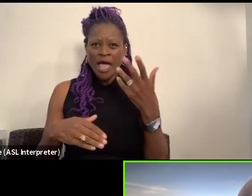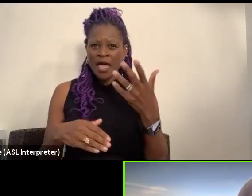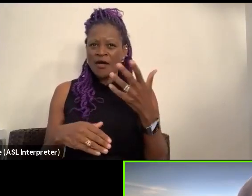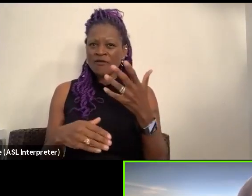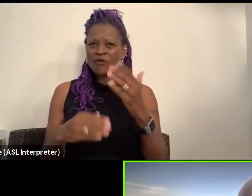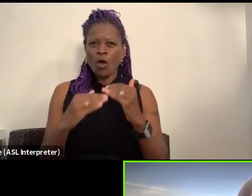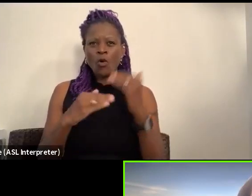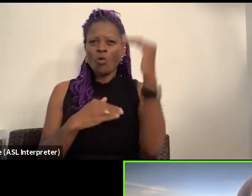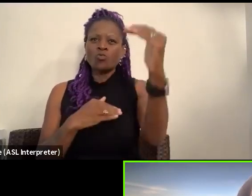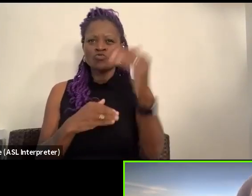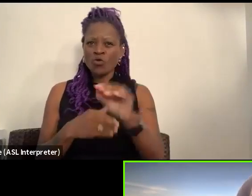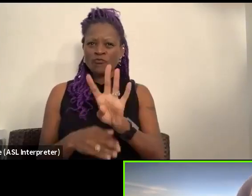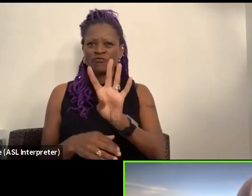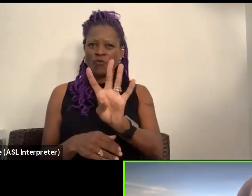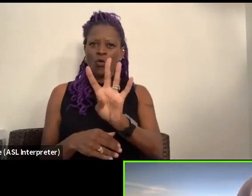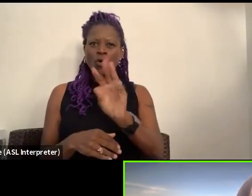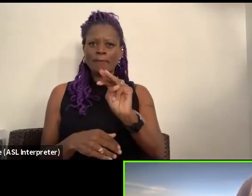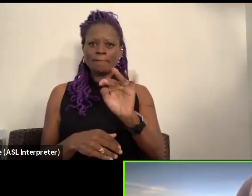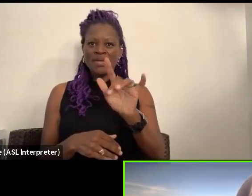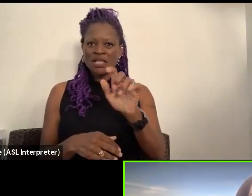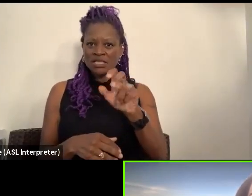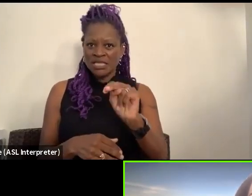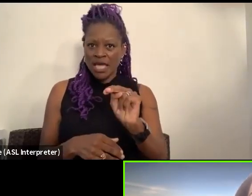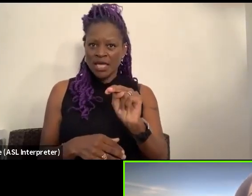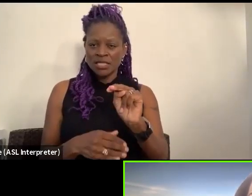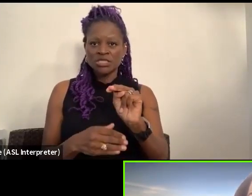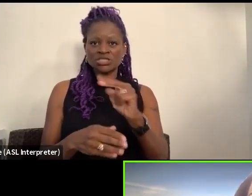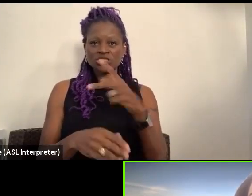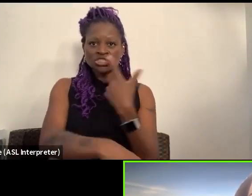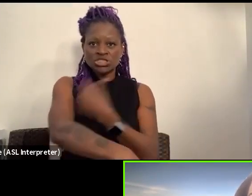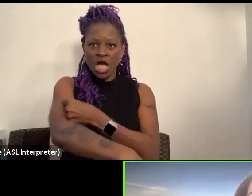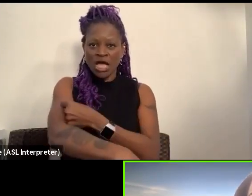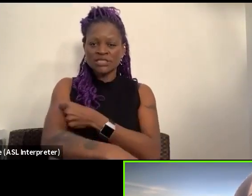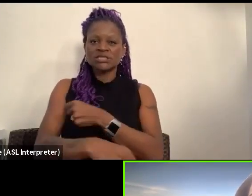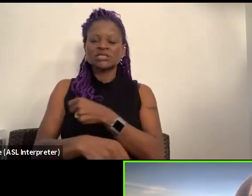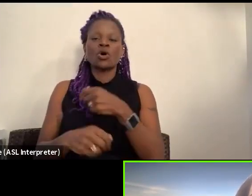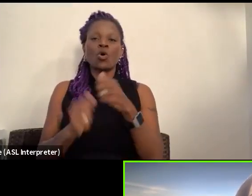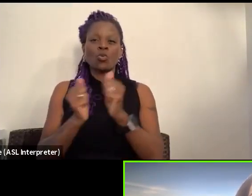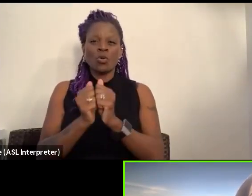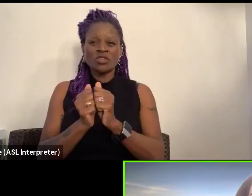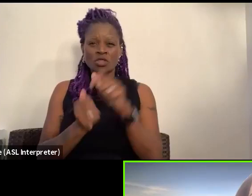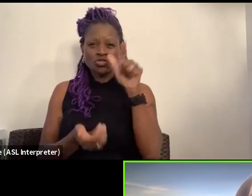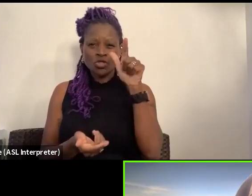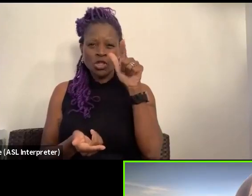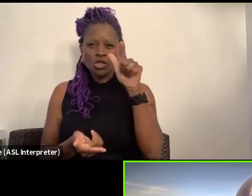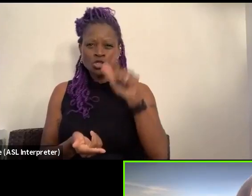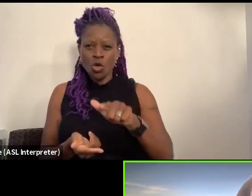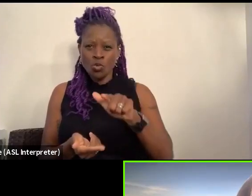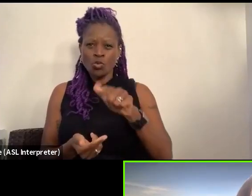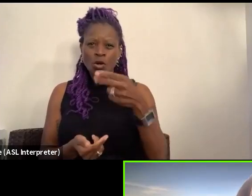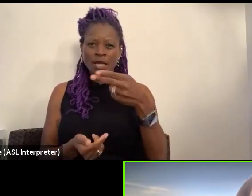disadvantaged community of the lower HPI quartile. As of today, the state has distributed